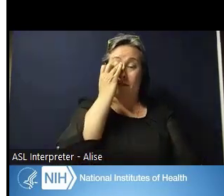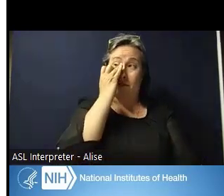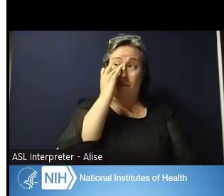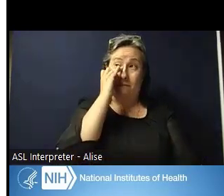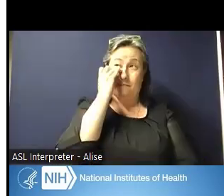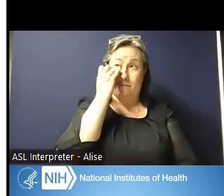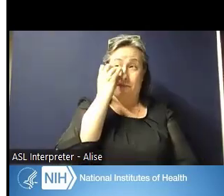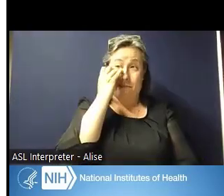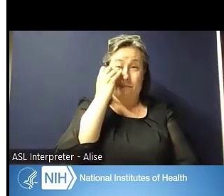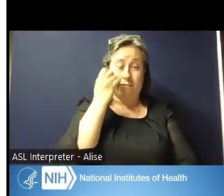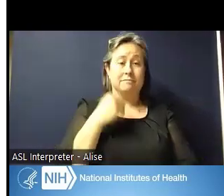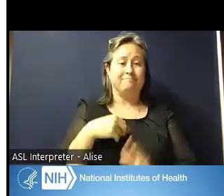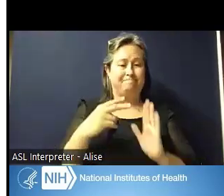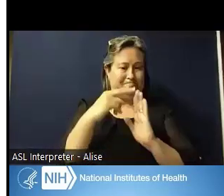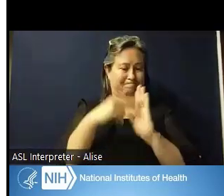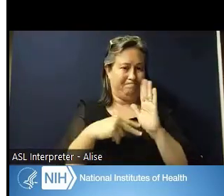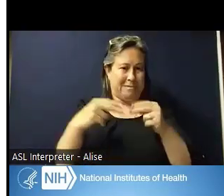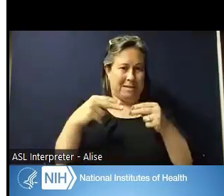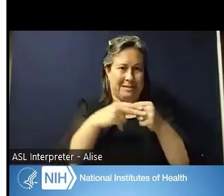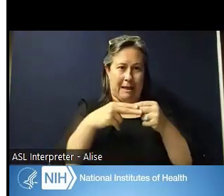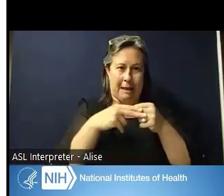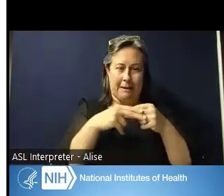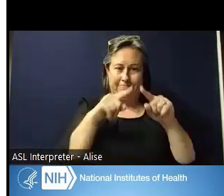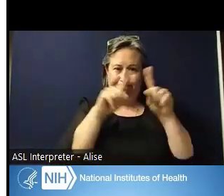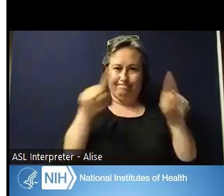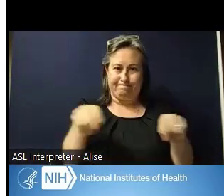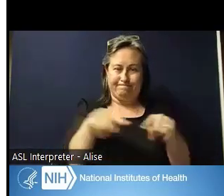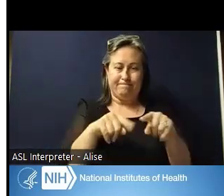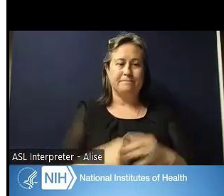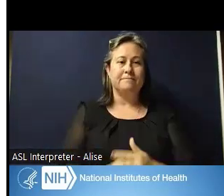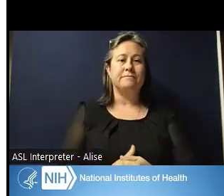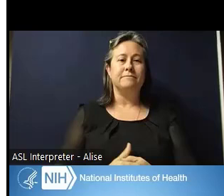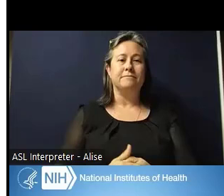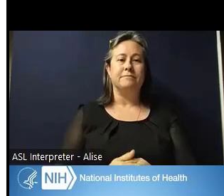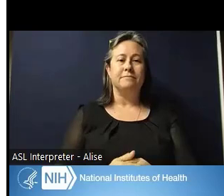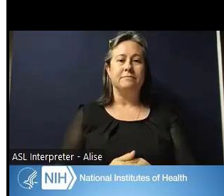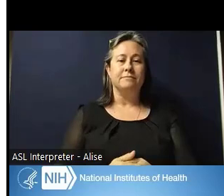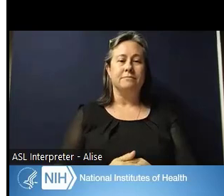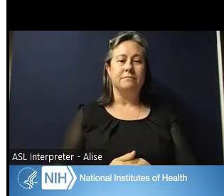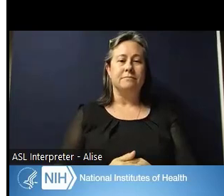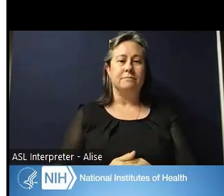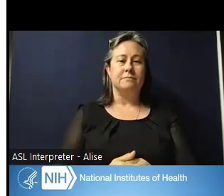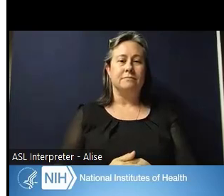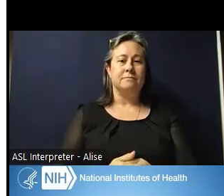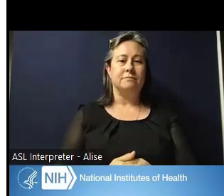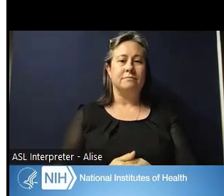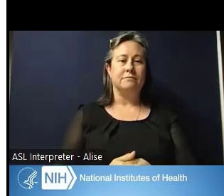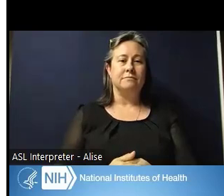Person A, a professor at 123 Medical University which is a domestic entity failed to disclose